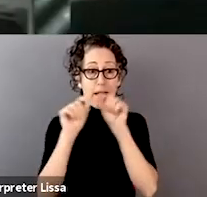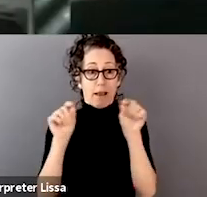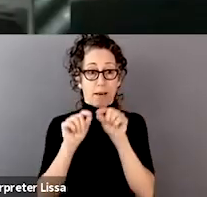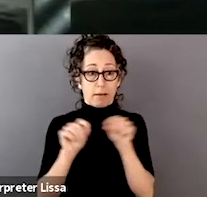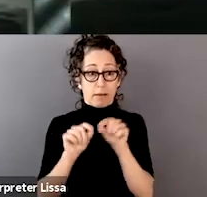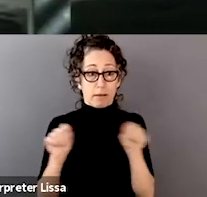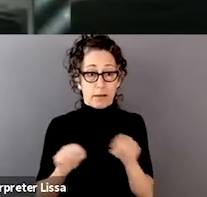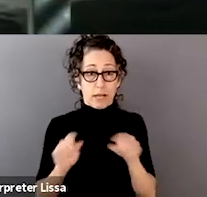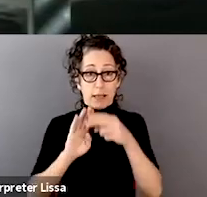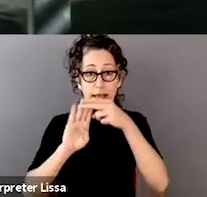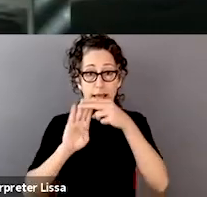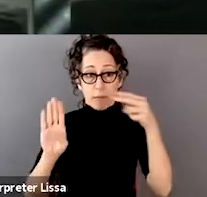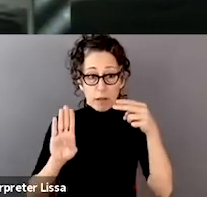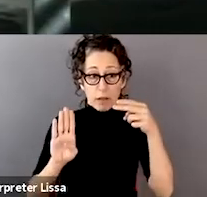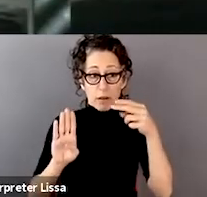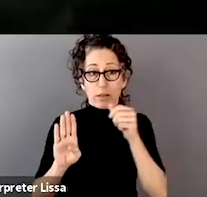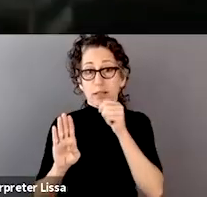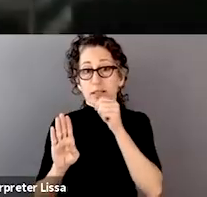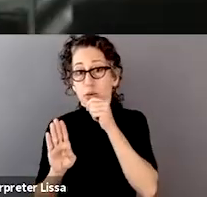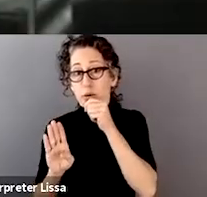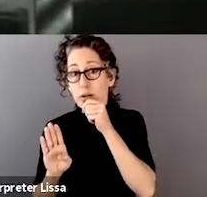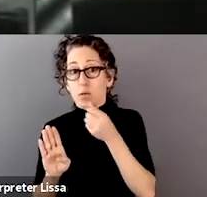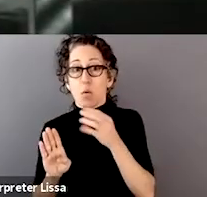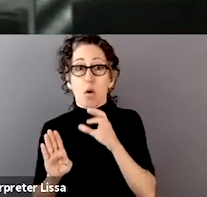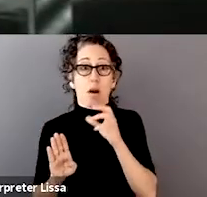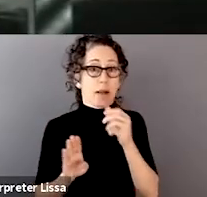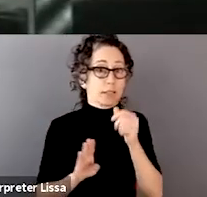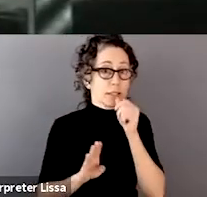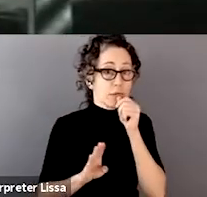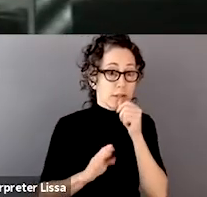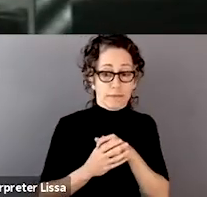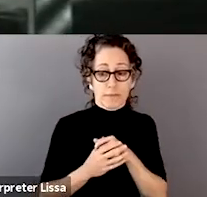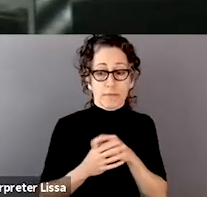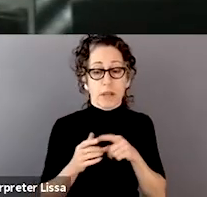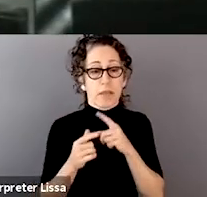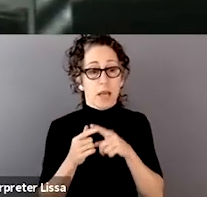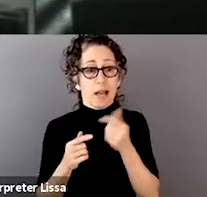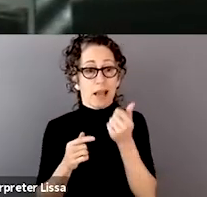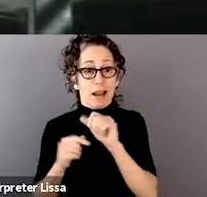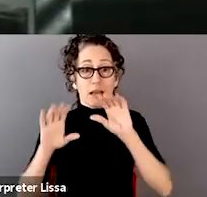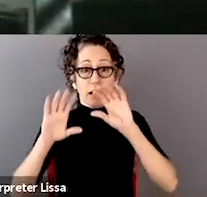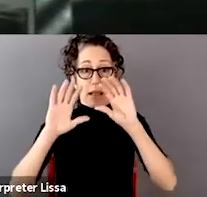that as secret or non-secret. Like any text classification model,